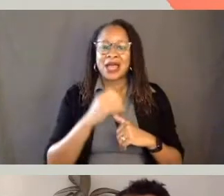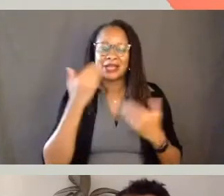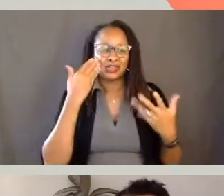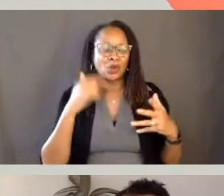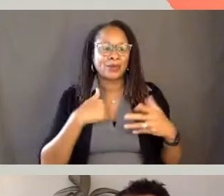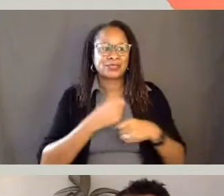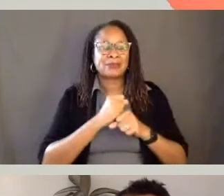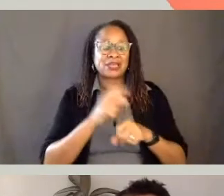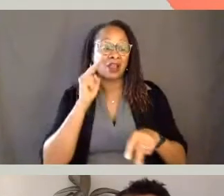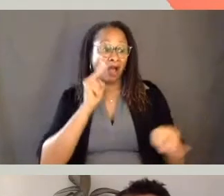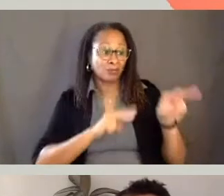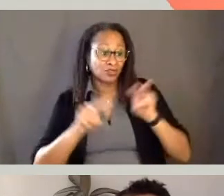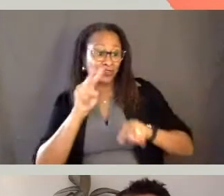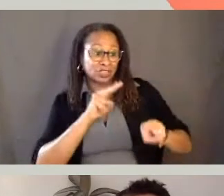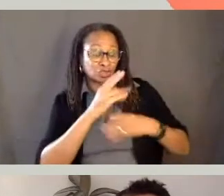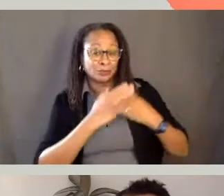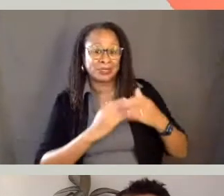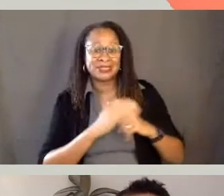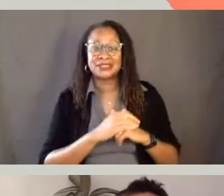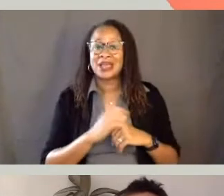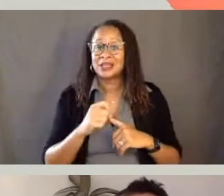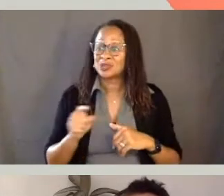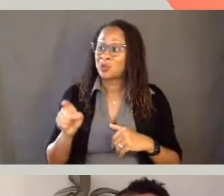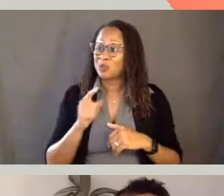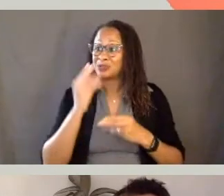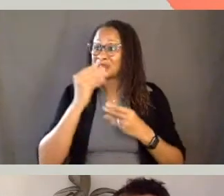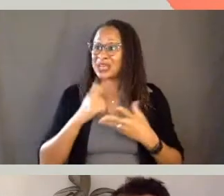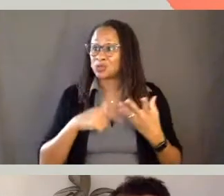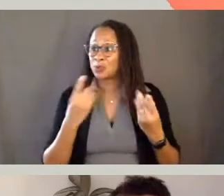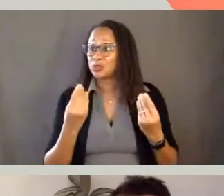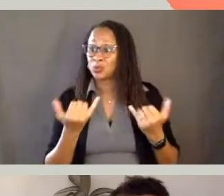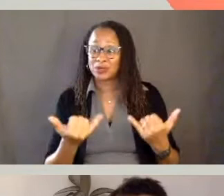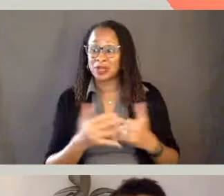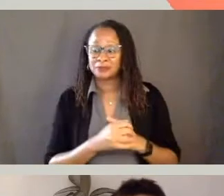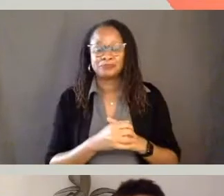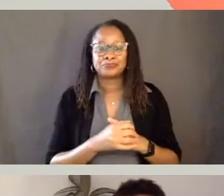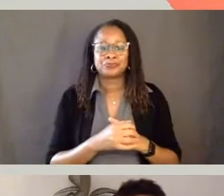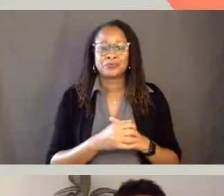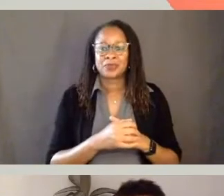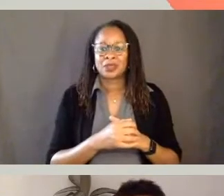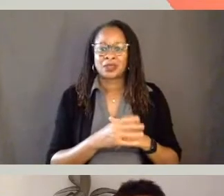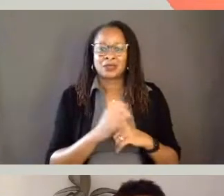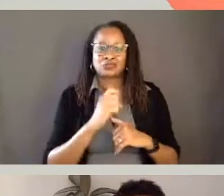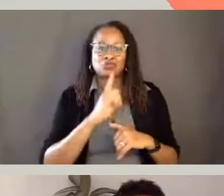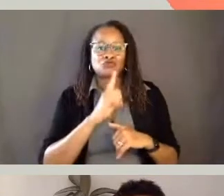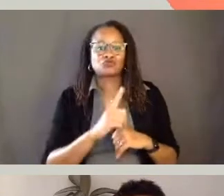And so people were like, "Oh, this is what you're doing." So was so that was like really enriching.